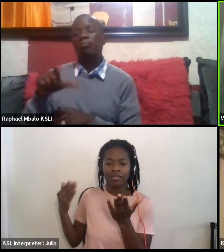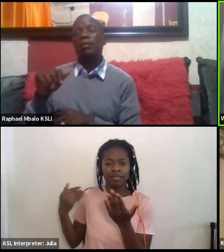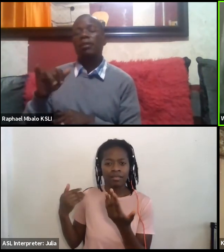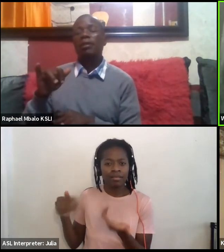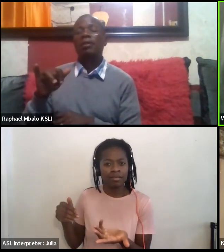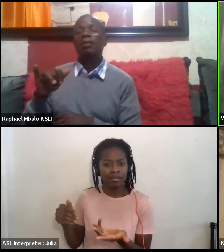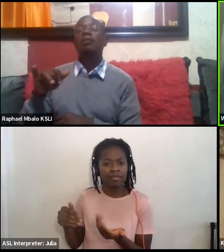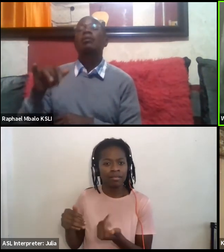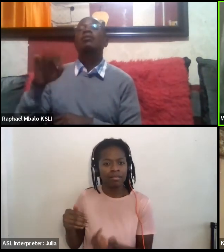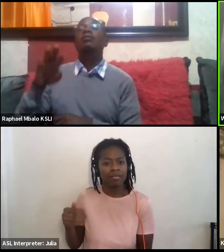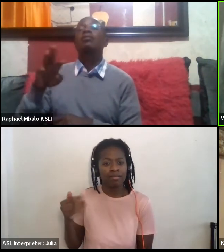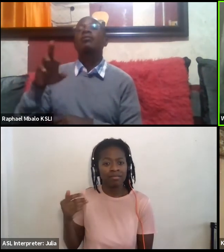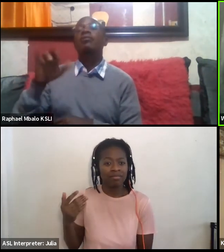So because of that we were just used to